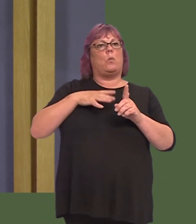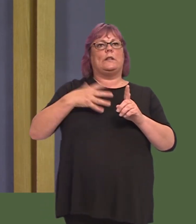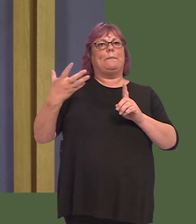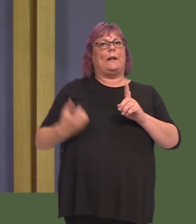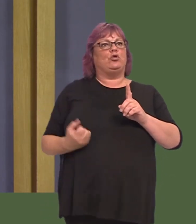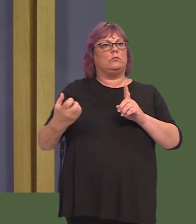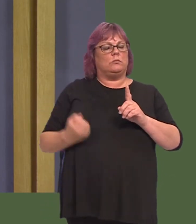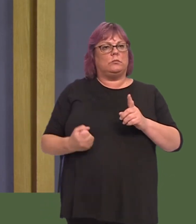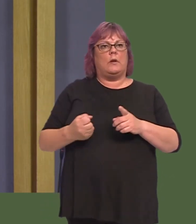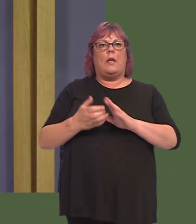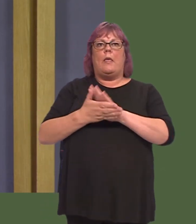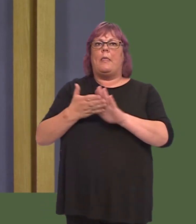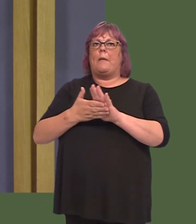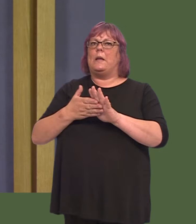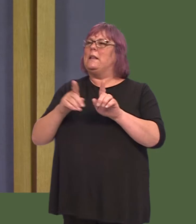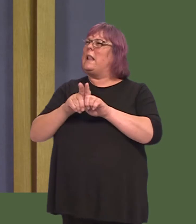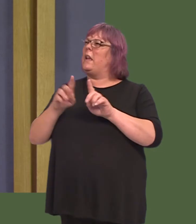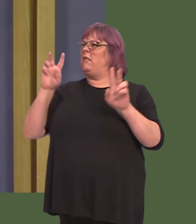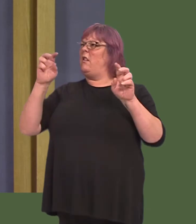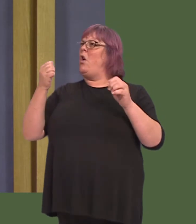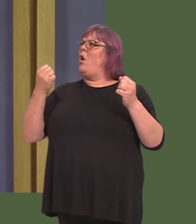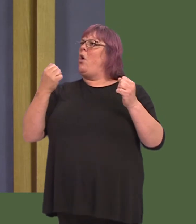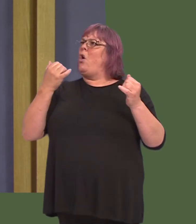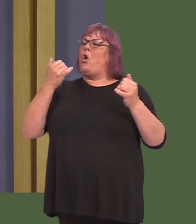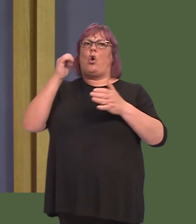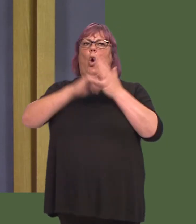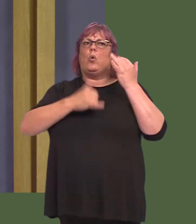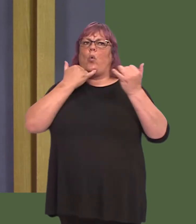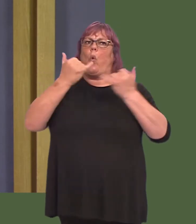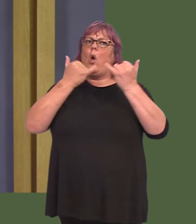This effectively amounts to cold calling and is something that is unethical.